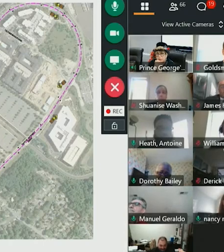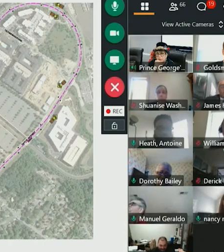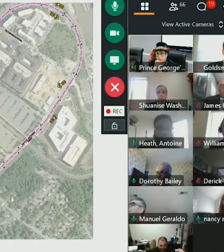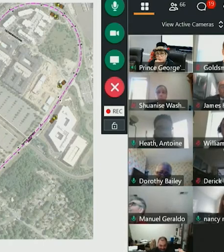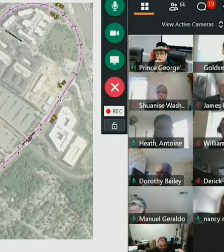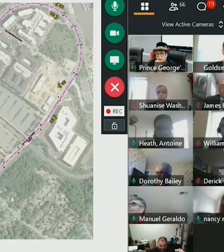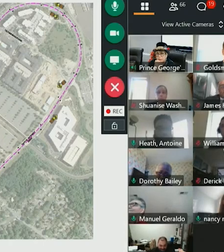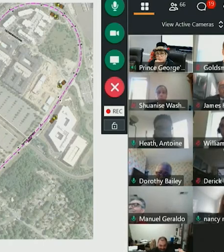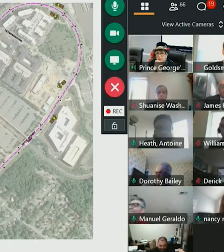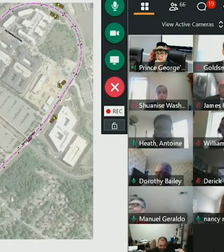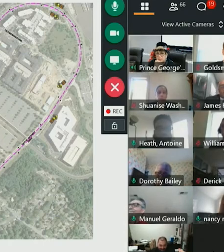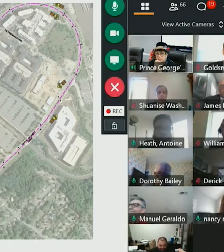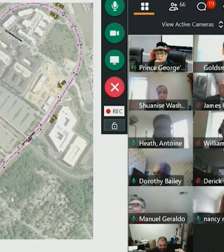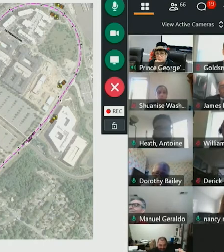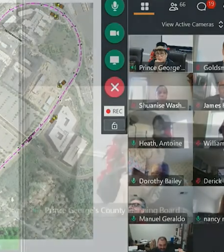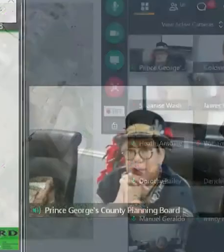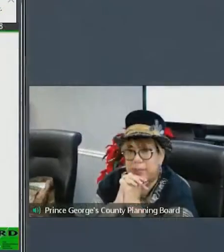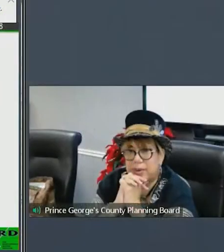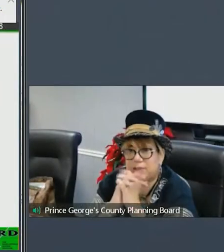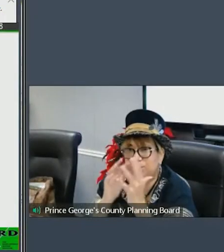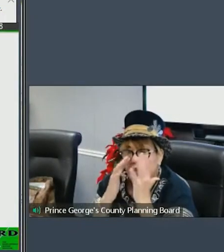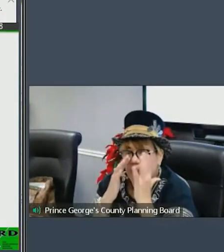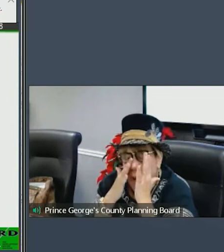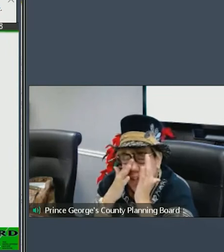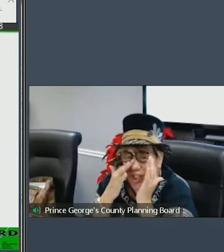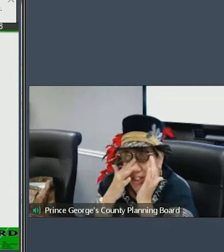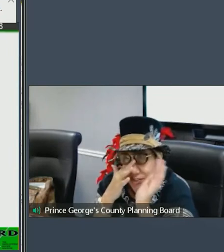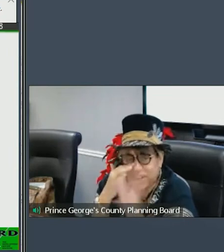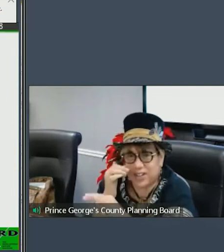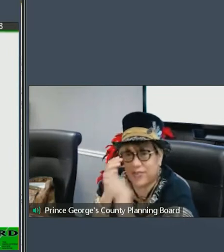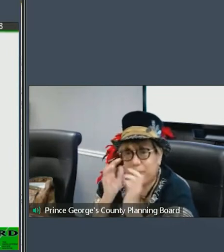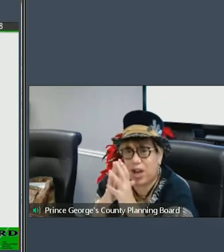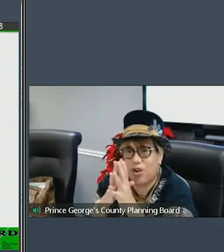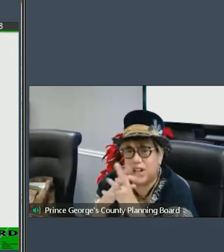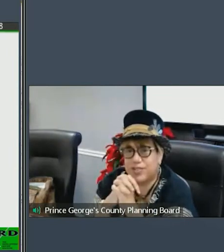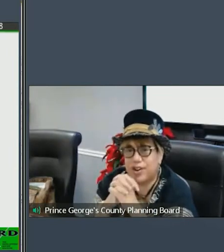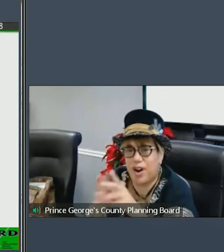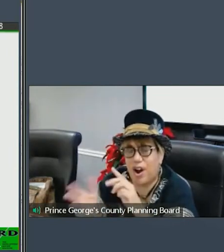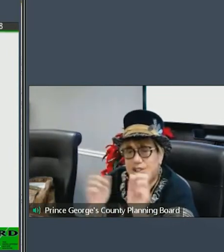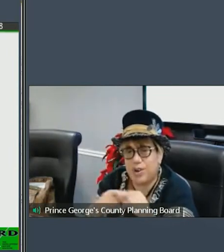So with that commissioner Doerner while she's trying to get back on, is, are,